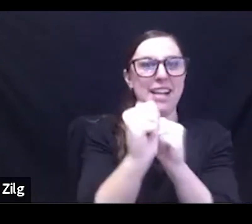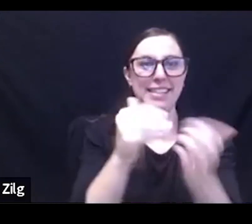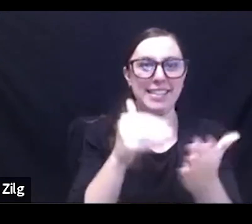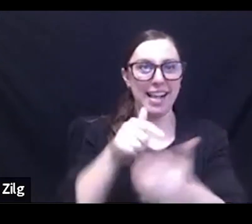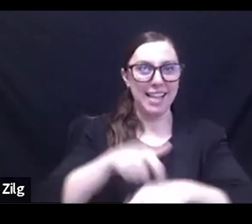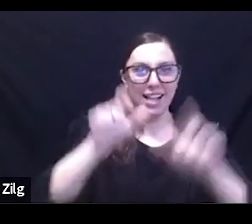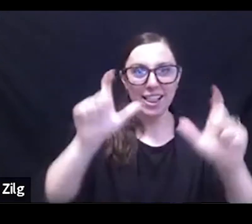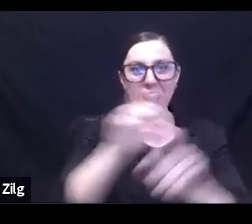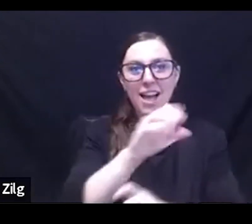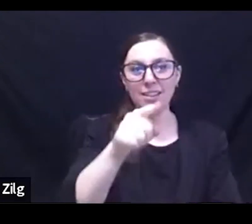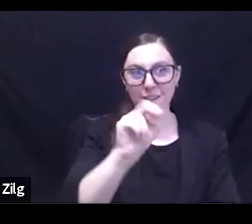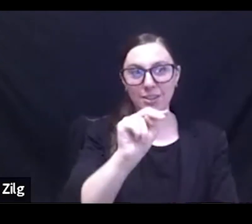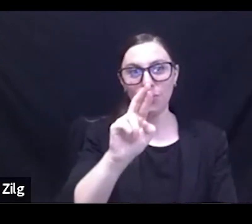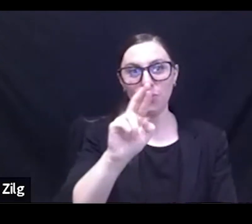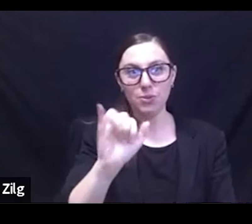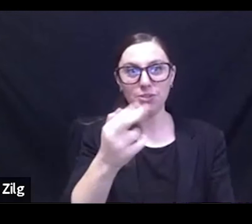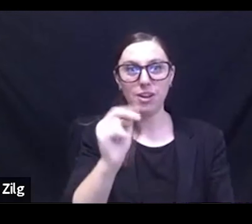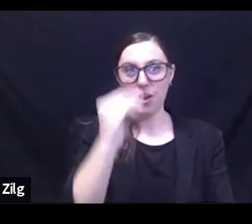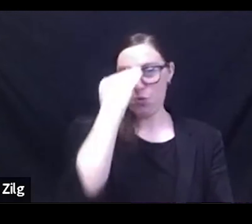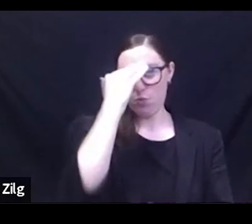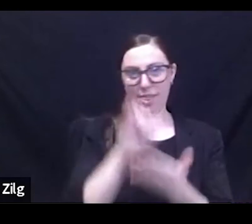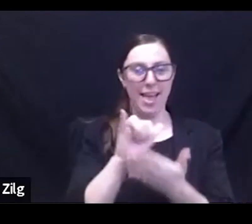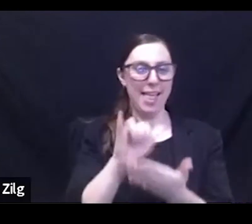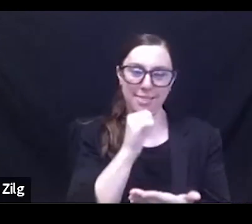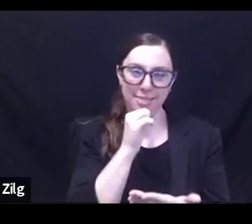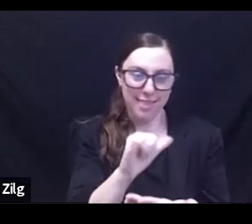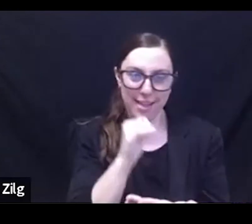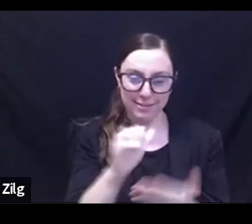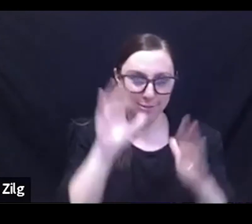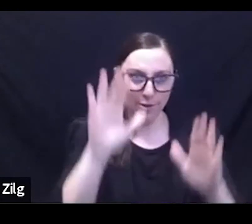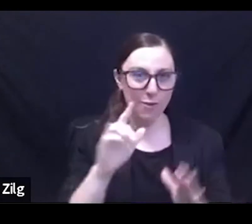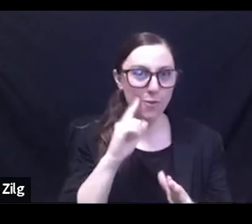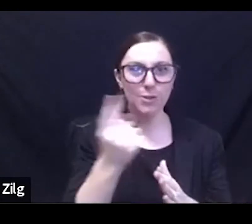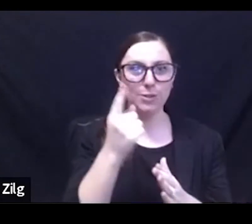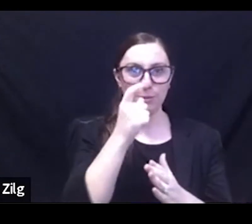Noorjahan was aware, which is not thest from thing for somebody going through any